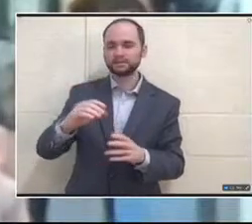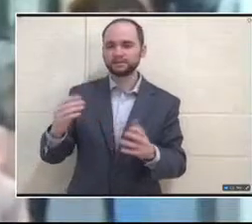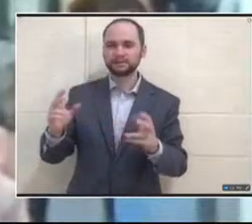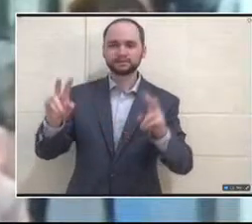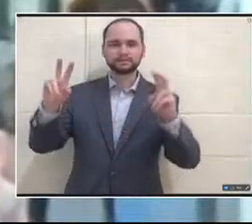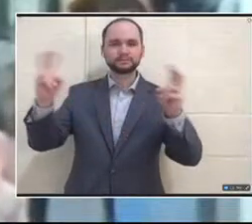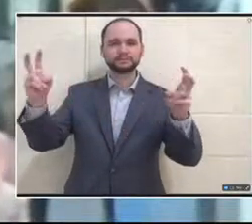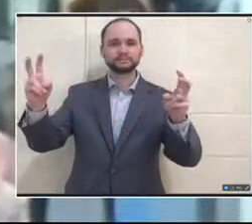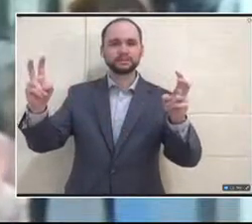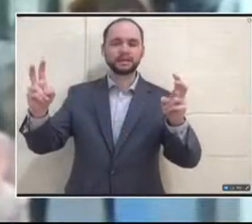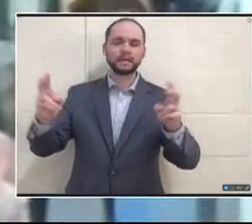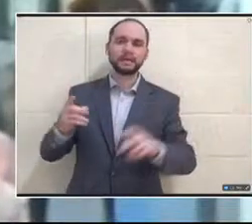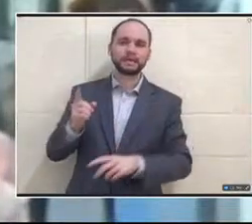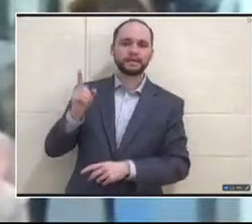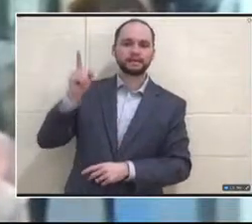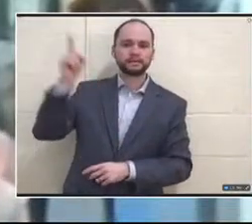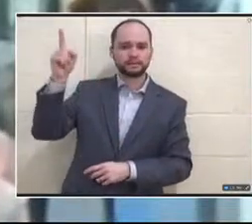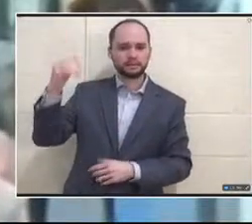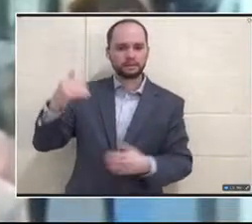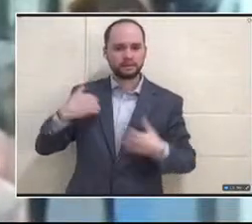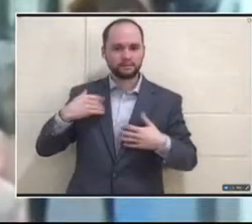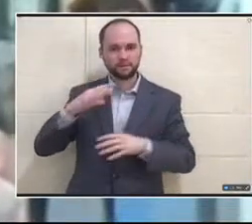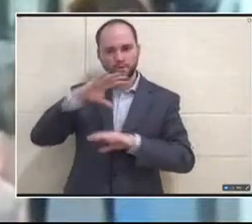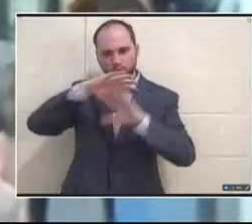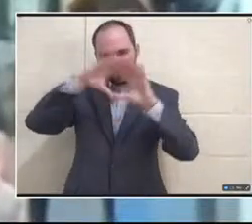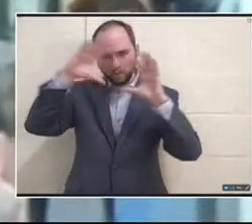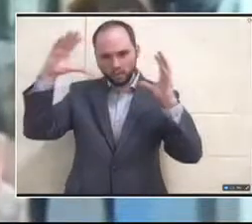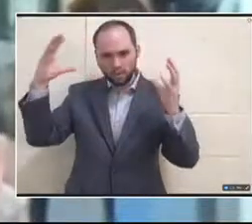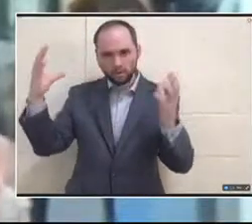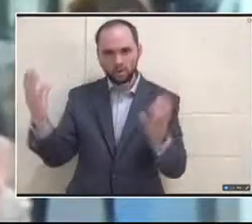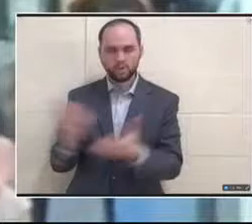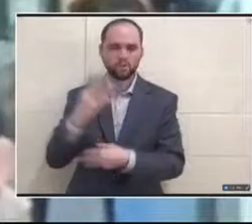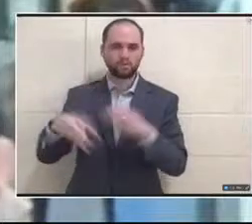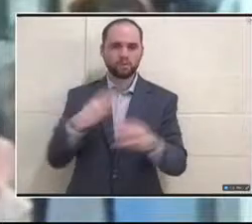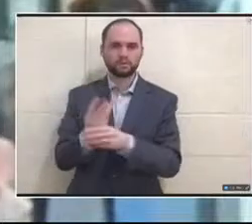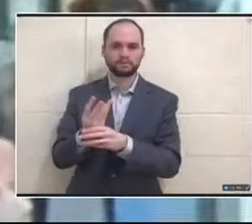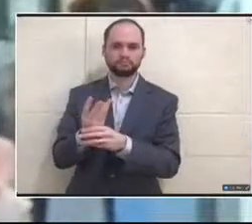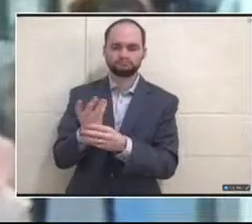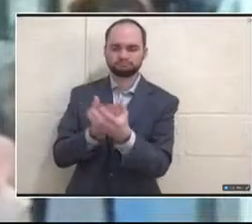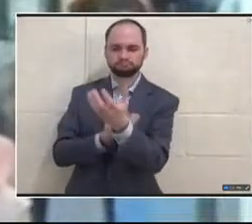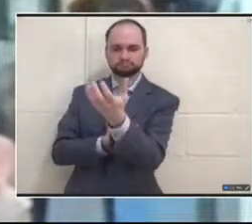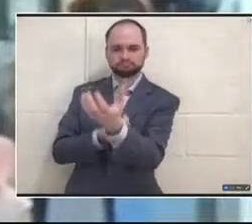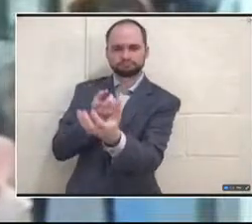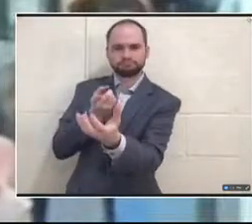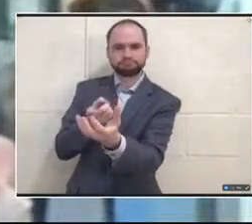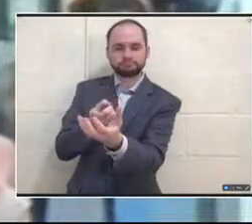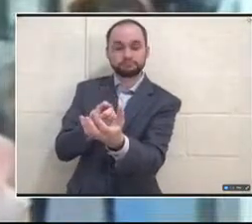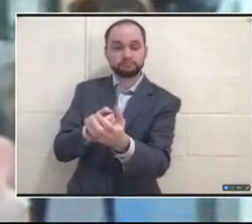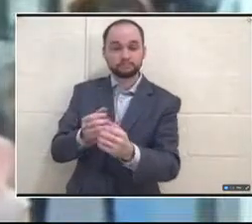The history of the Lincoln Memorial will always loom heavy